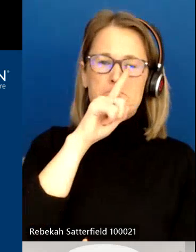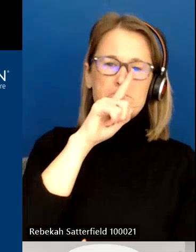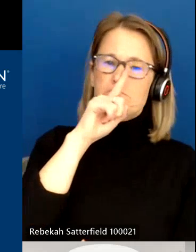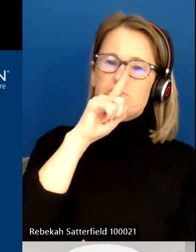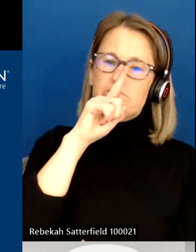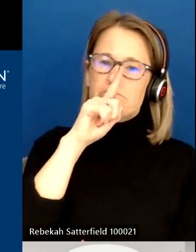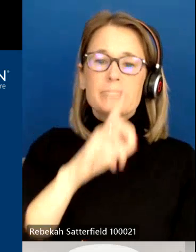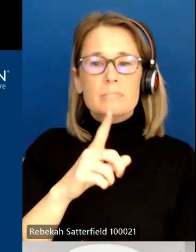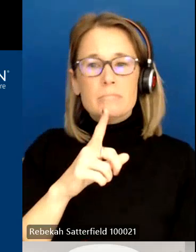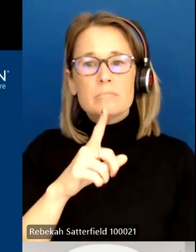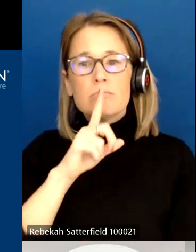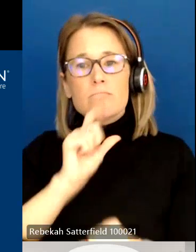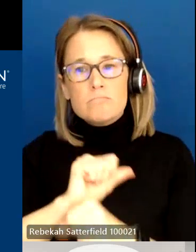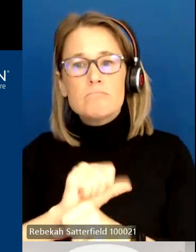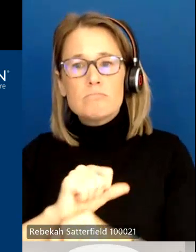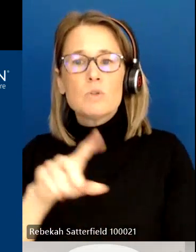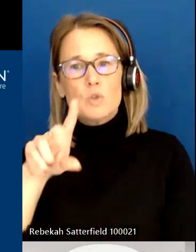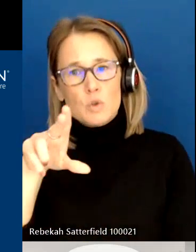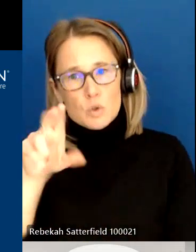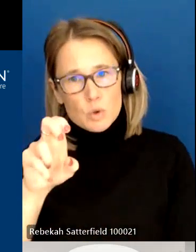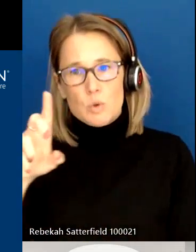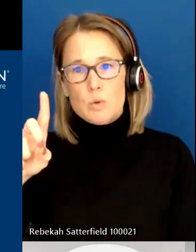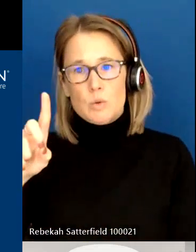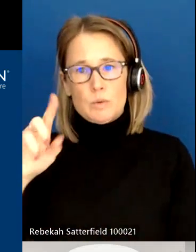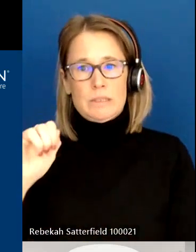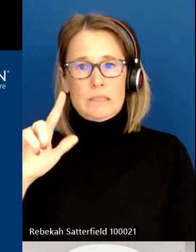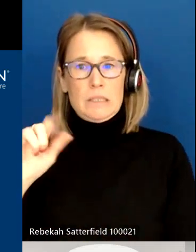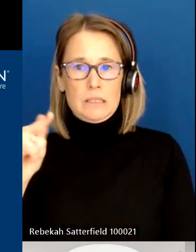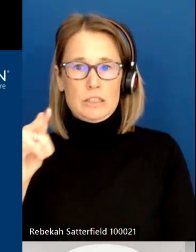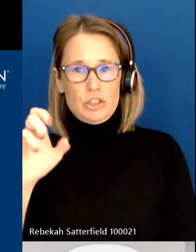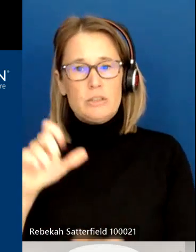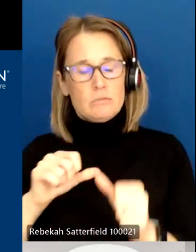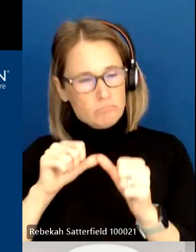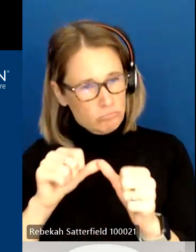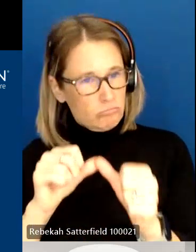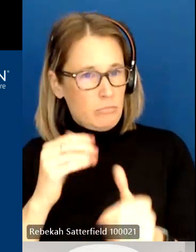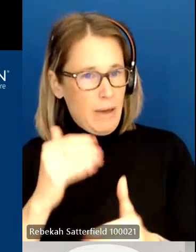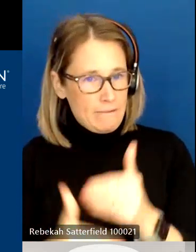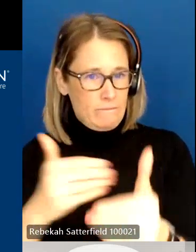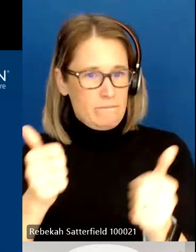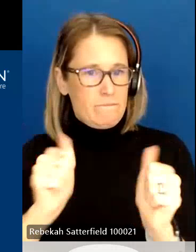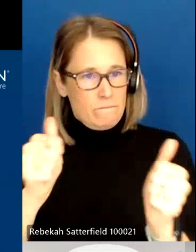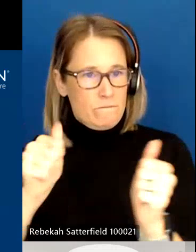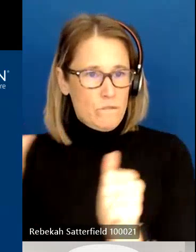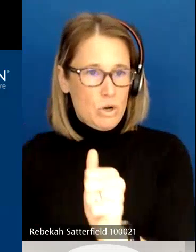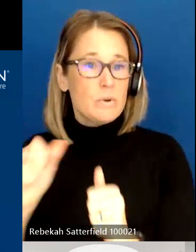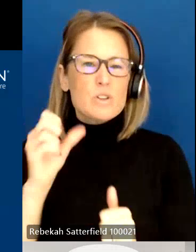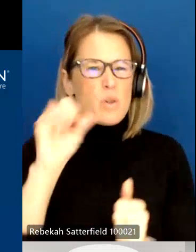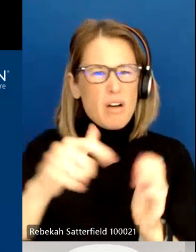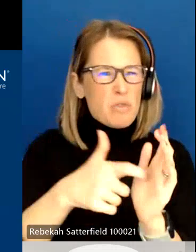due diligence ongoing reasonable effort standard so what does that require according to HHS to to